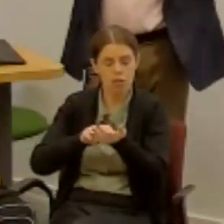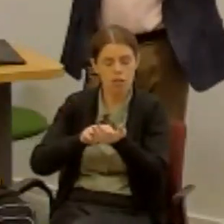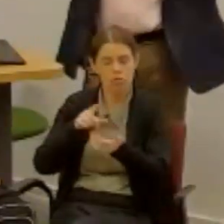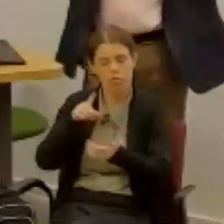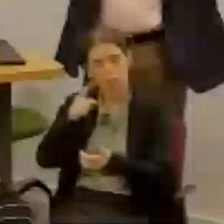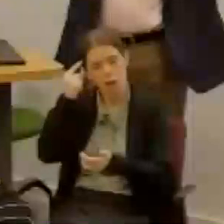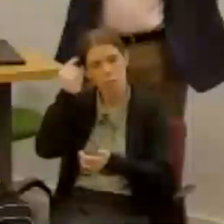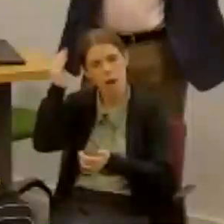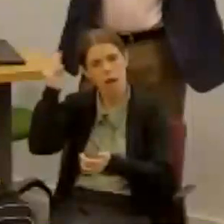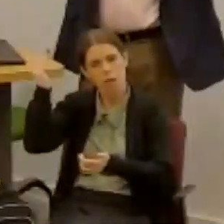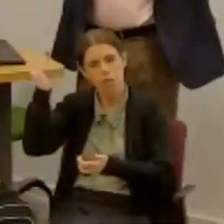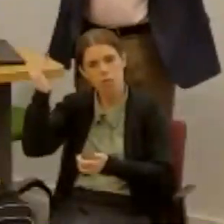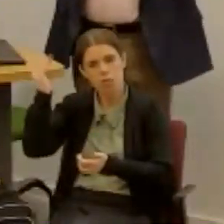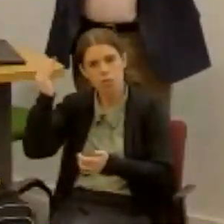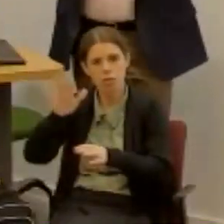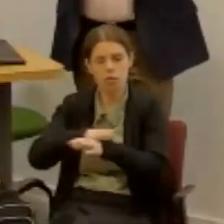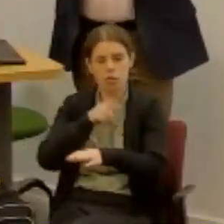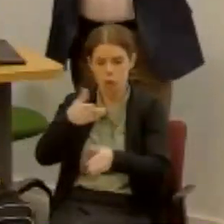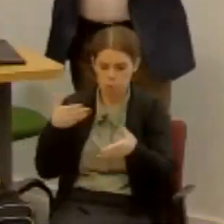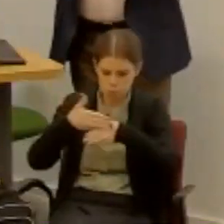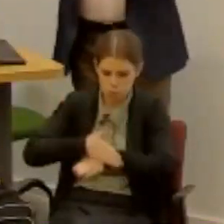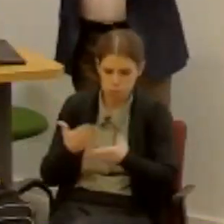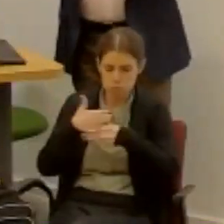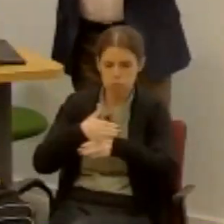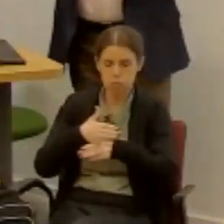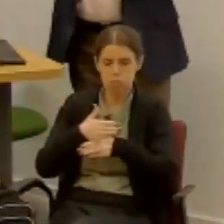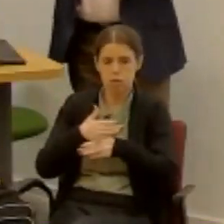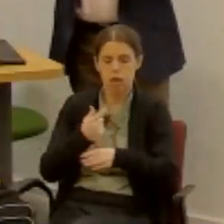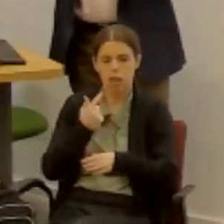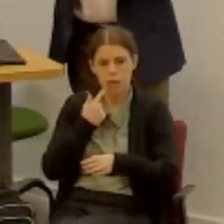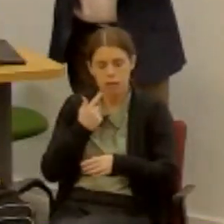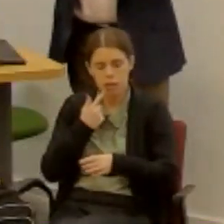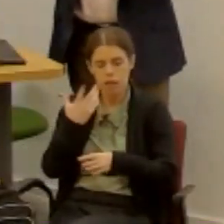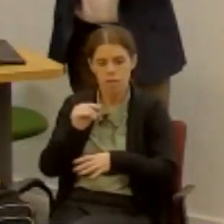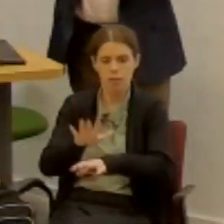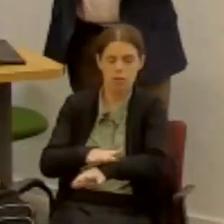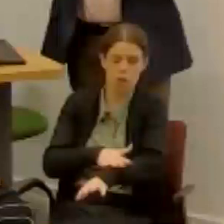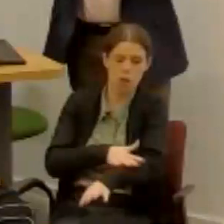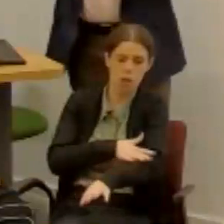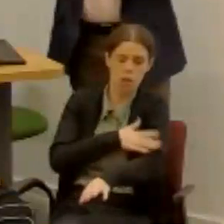imagine, a long career Boxer, with slurred speech and slow thought processes and difficulties,